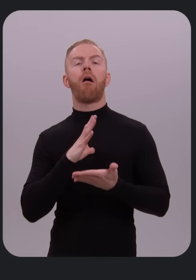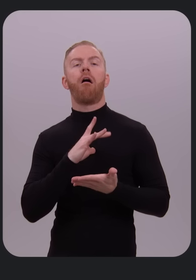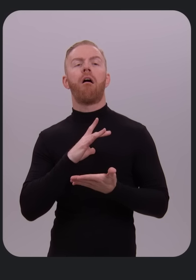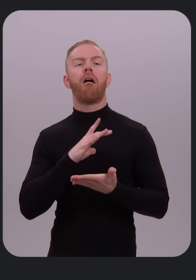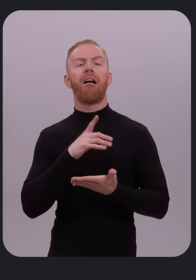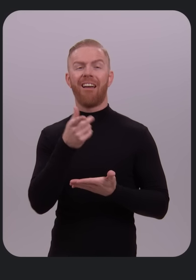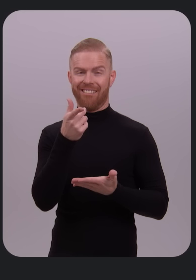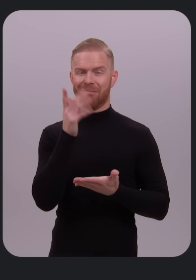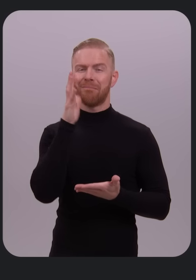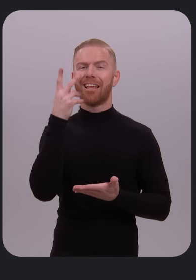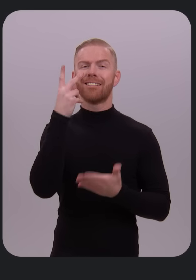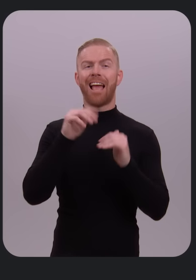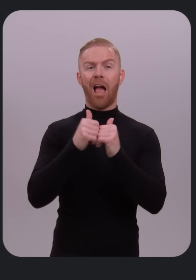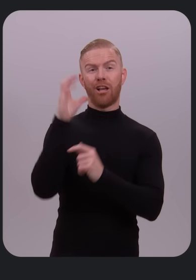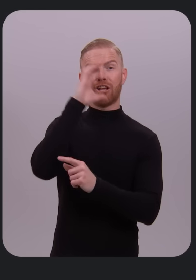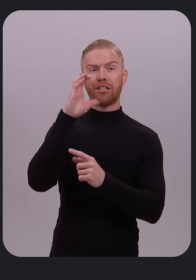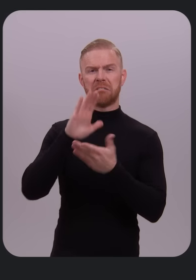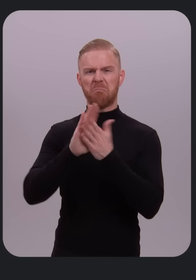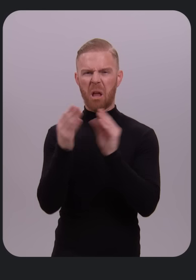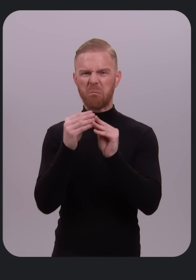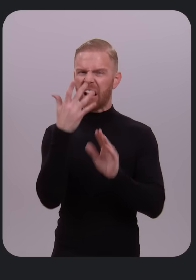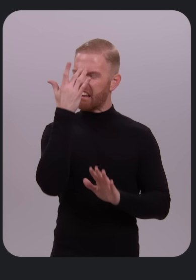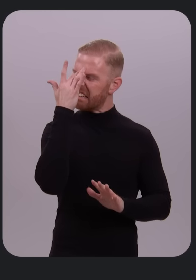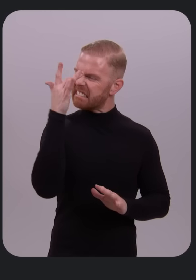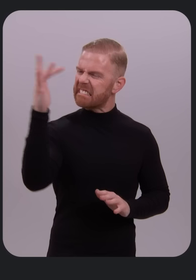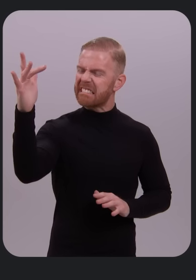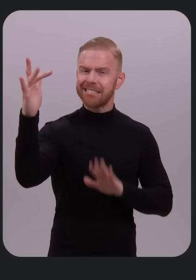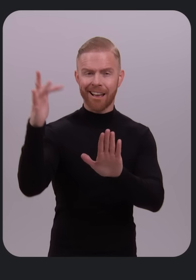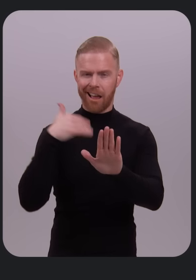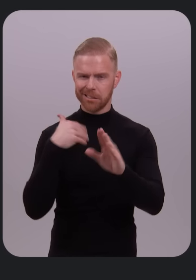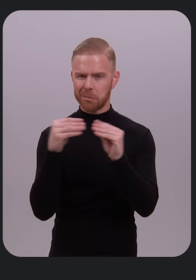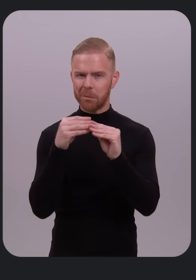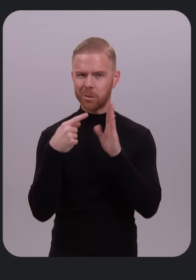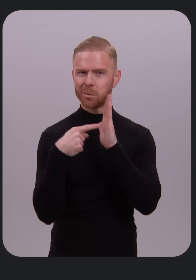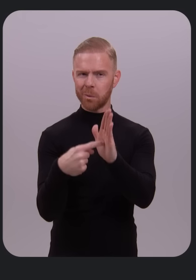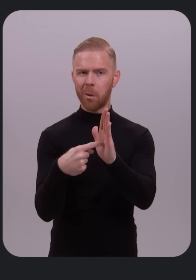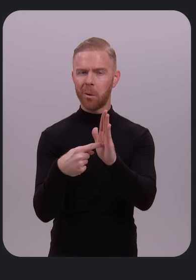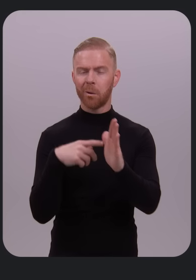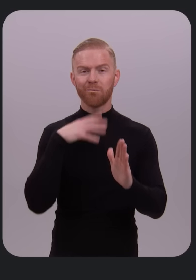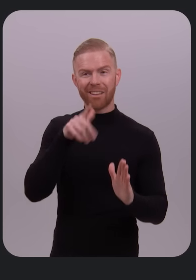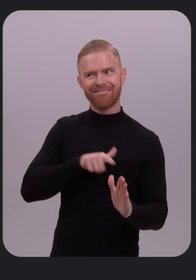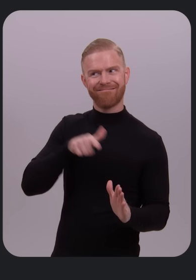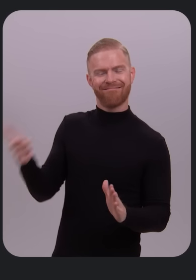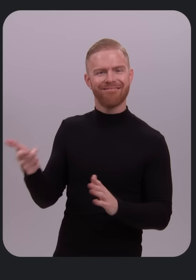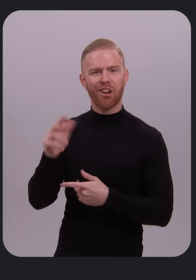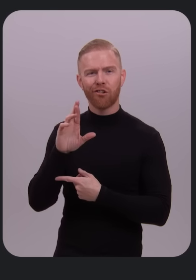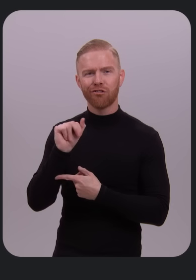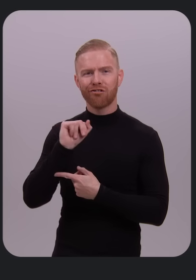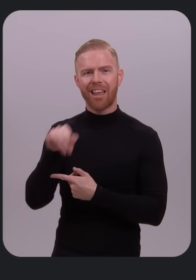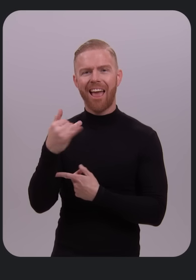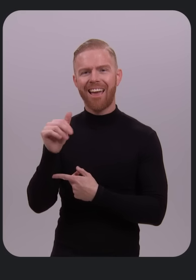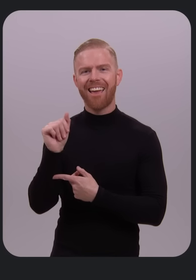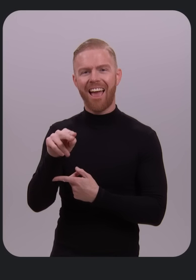is becoming more intelligent, and we've got more to show you. So I'll hand it over to Rajan, who will share how AI Mode is helping